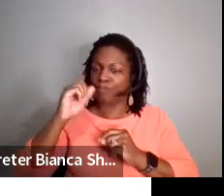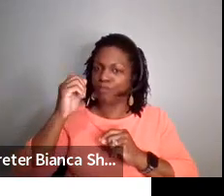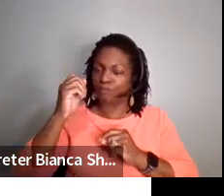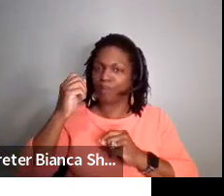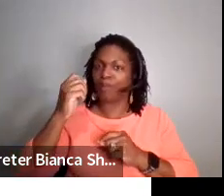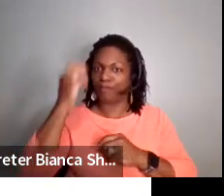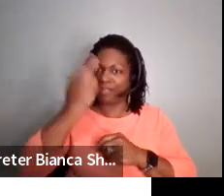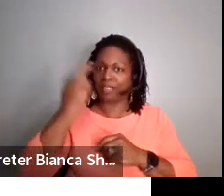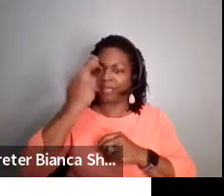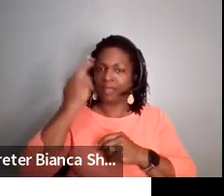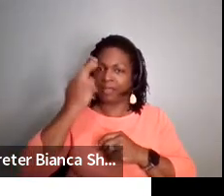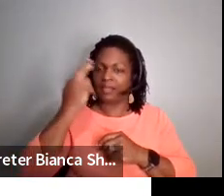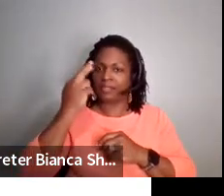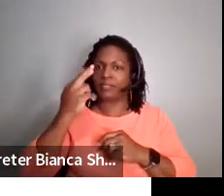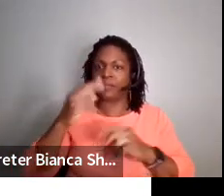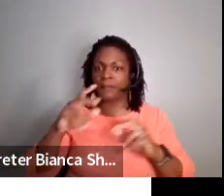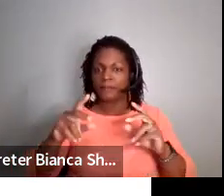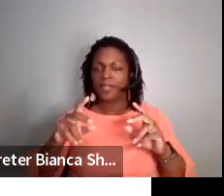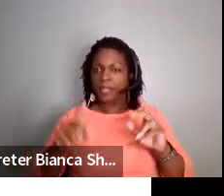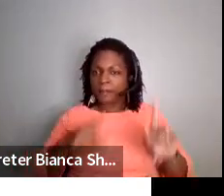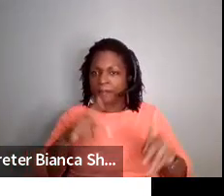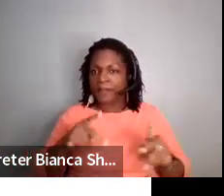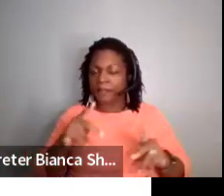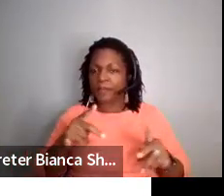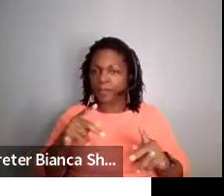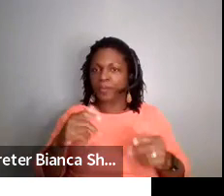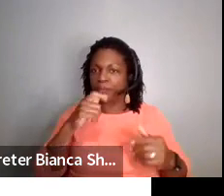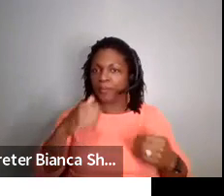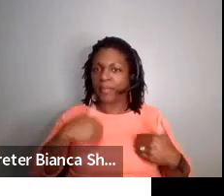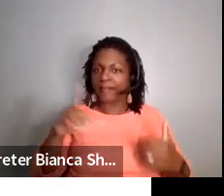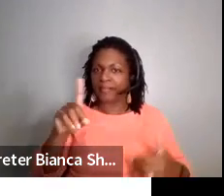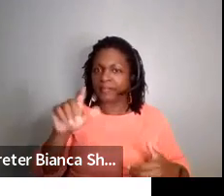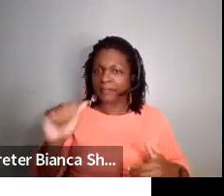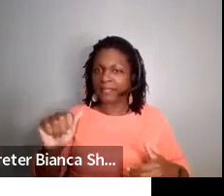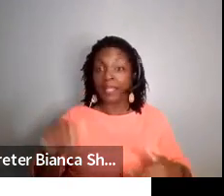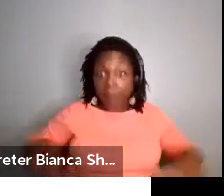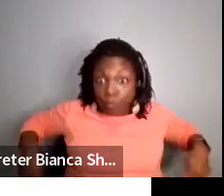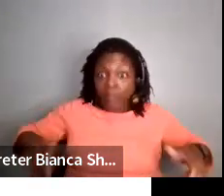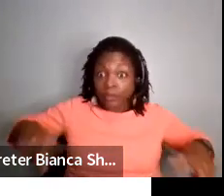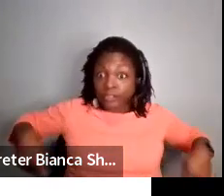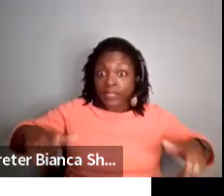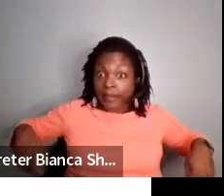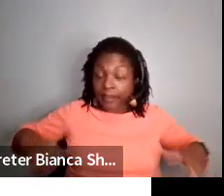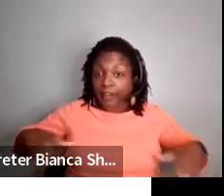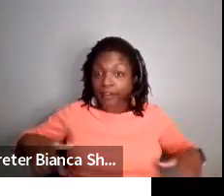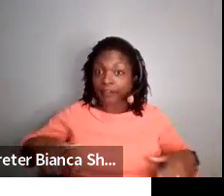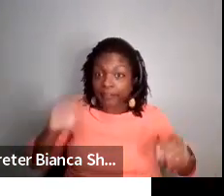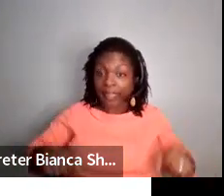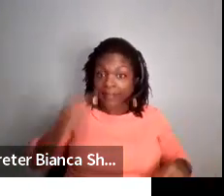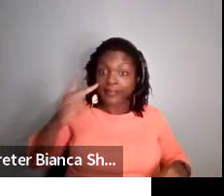Disability is so visible, someone in a venture would be so visible. And we.